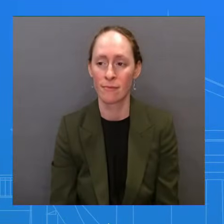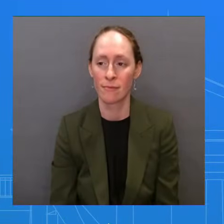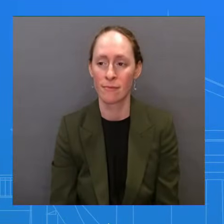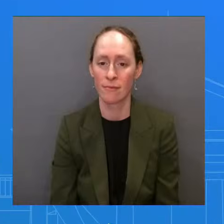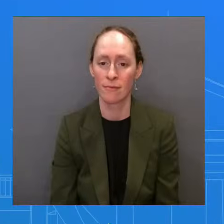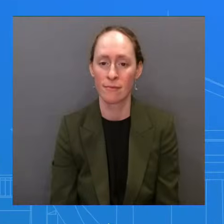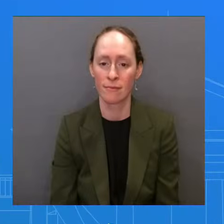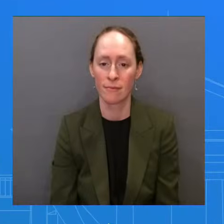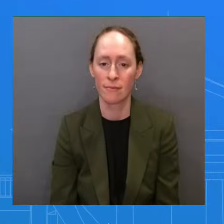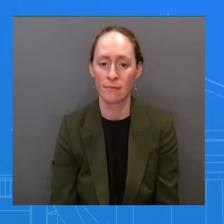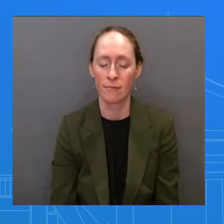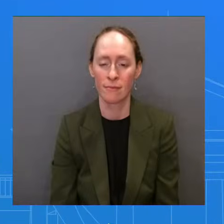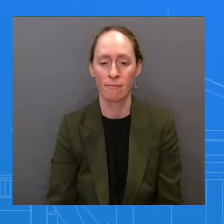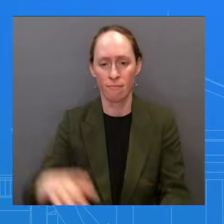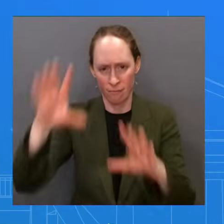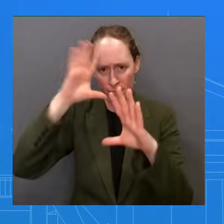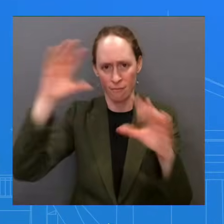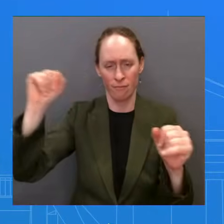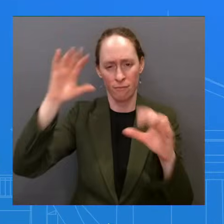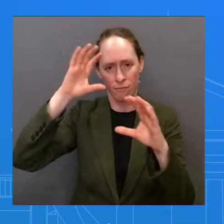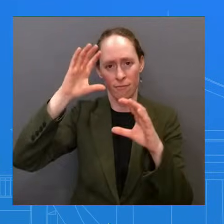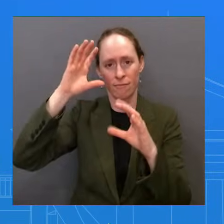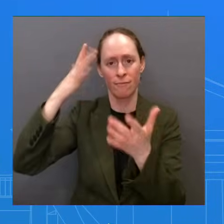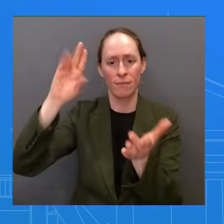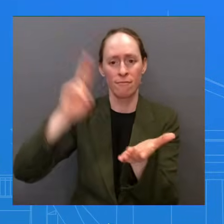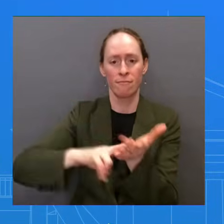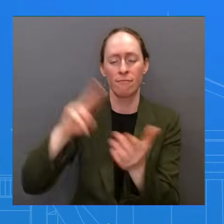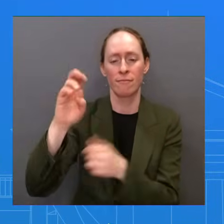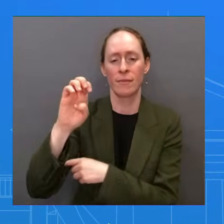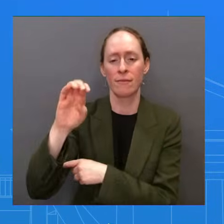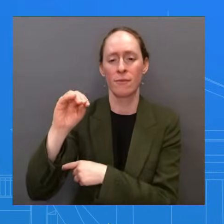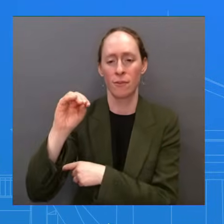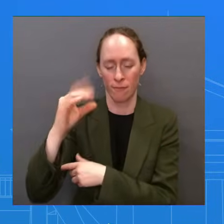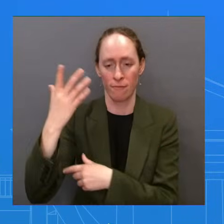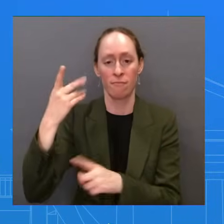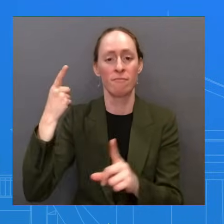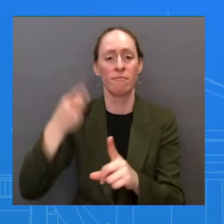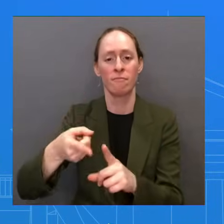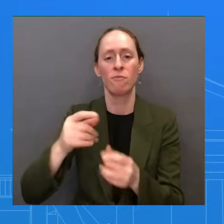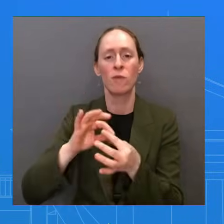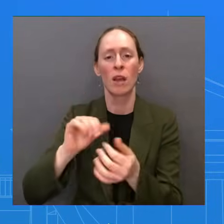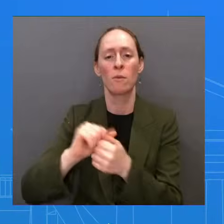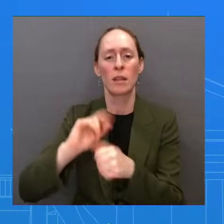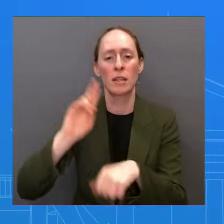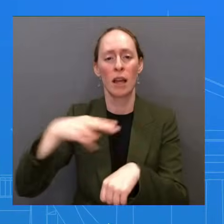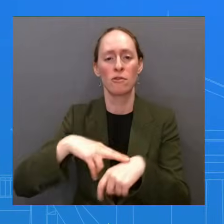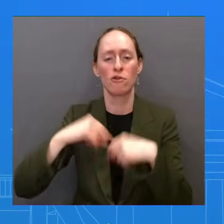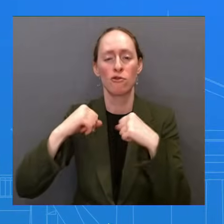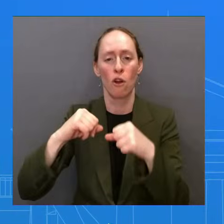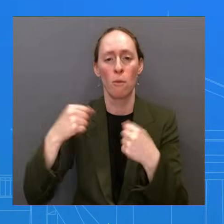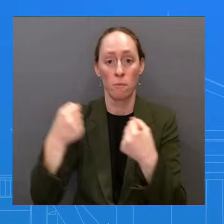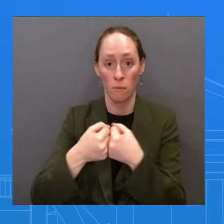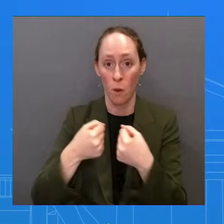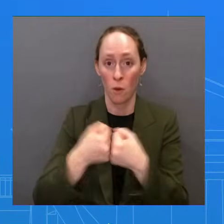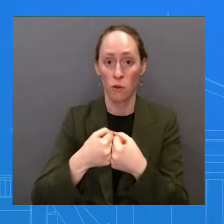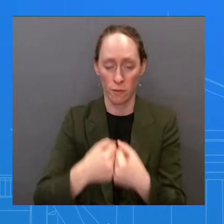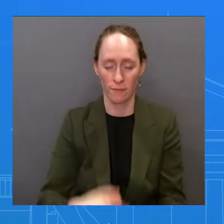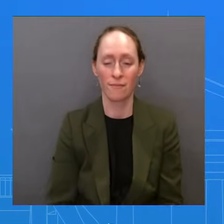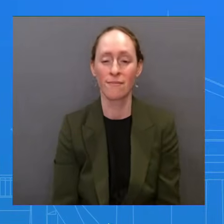at the southern border in support of counternarcotics efforts. Can you explain: Was that a precursor to today's announcement on the troops?